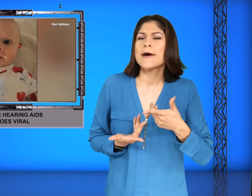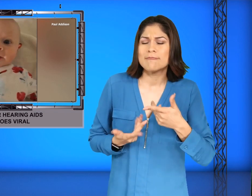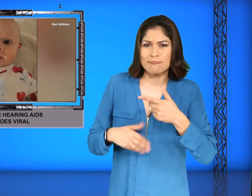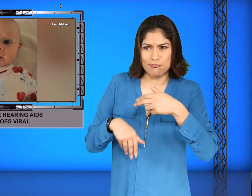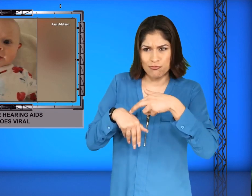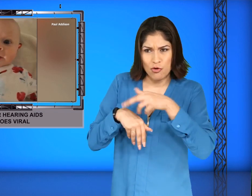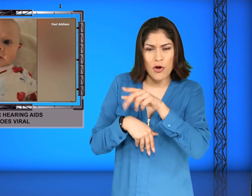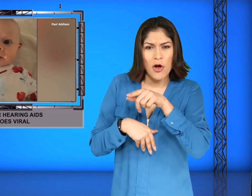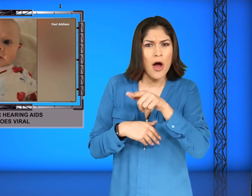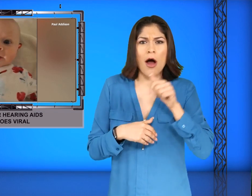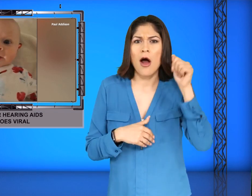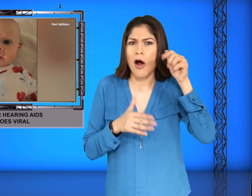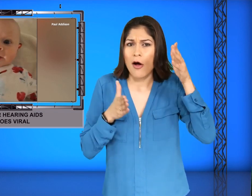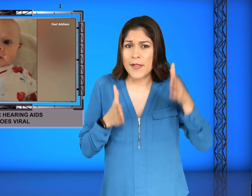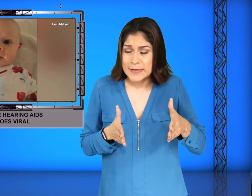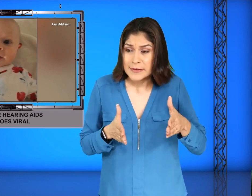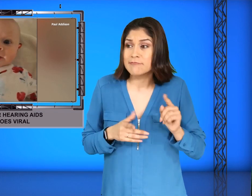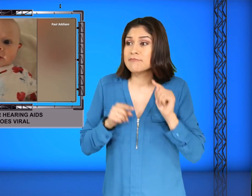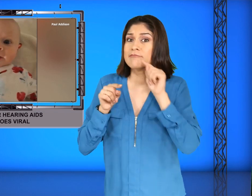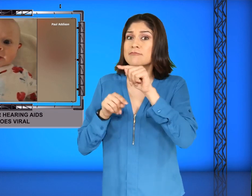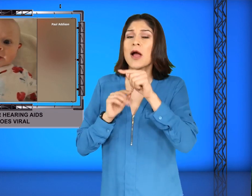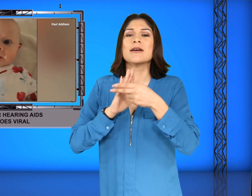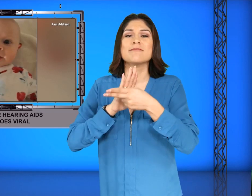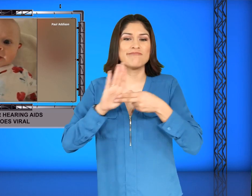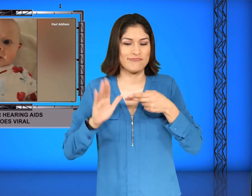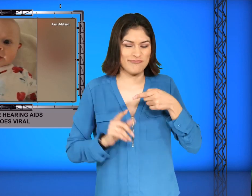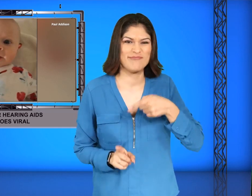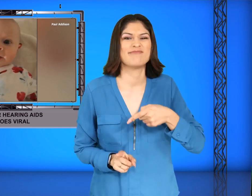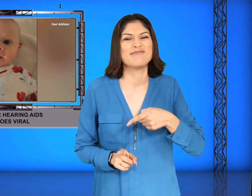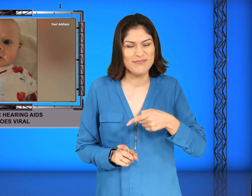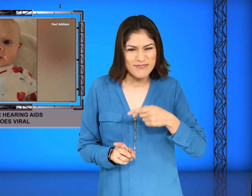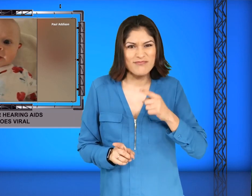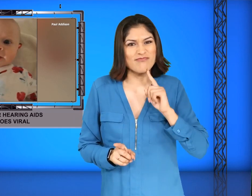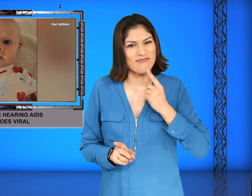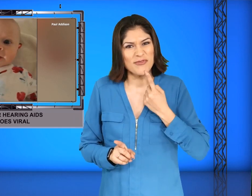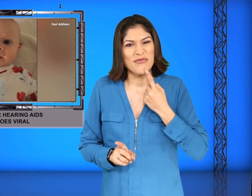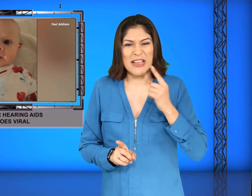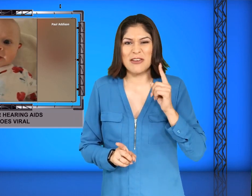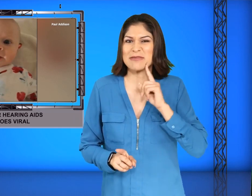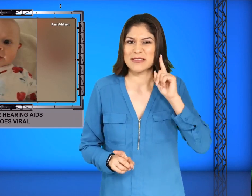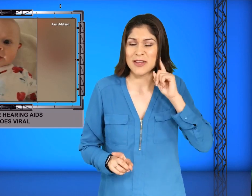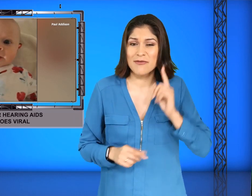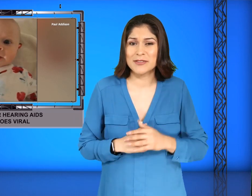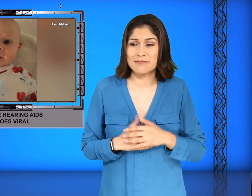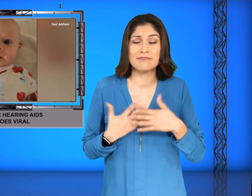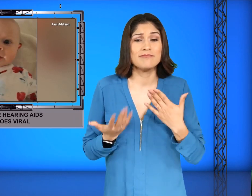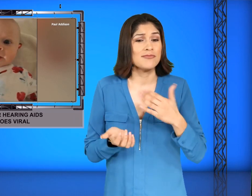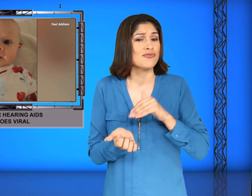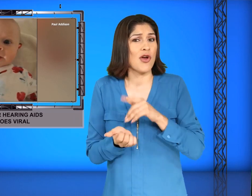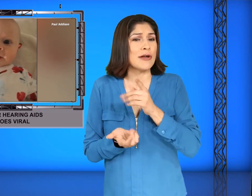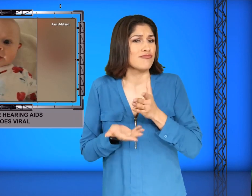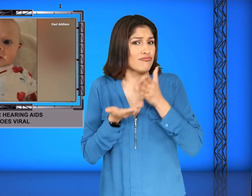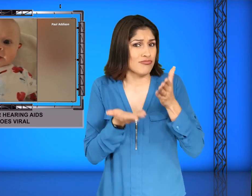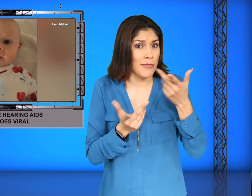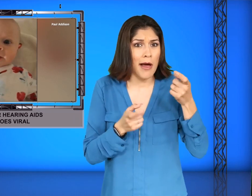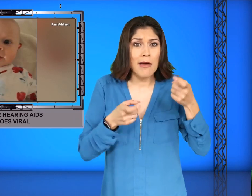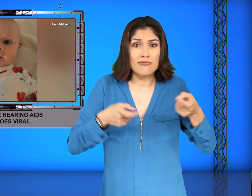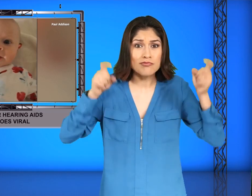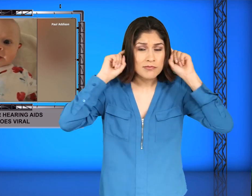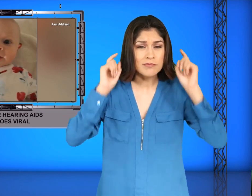She was referred to an audiologist, diagnosed with severe deafness and the doctor suggested